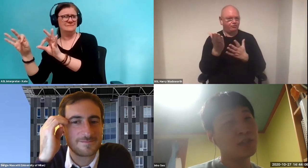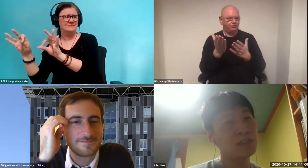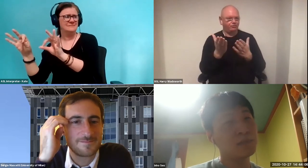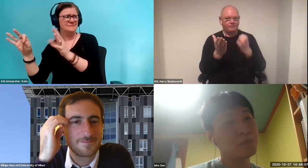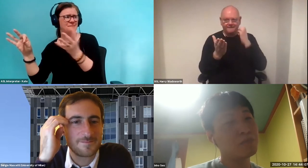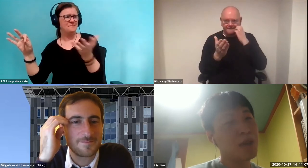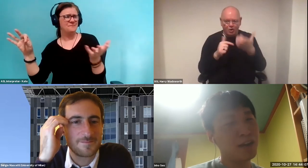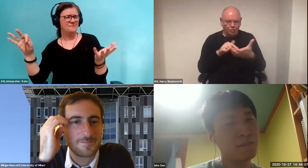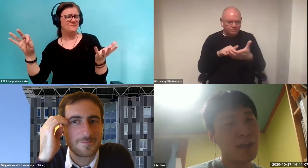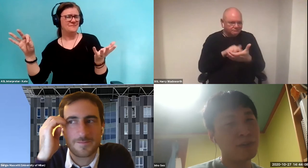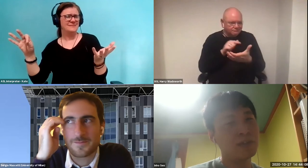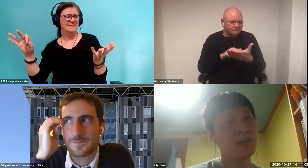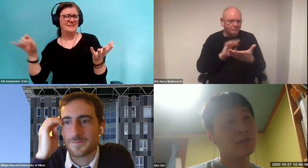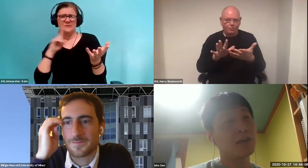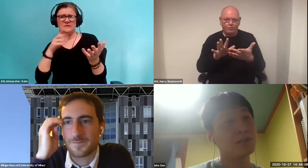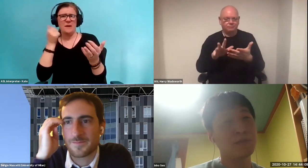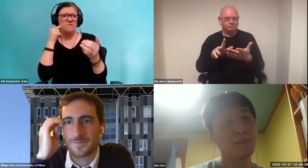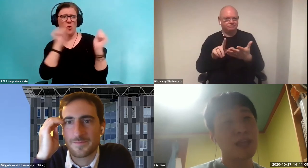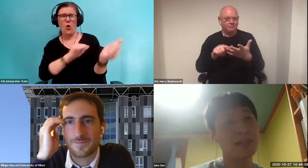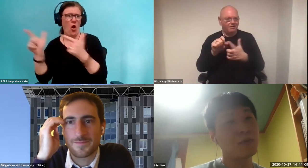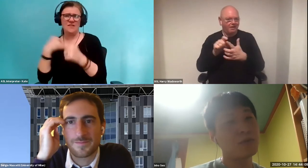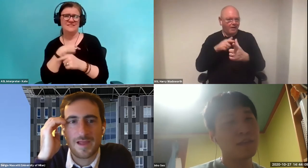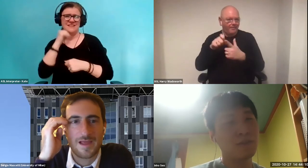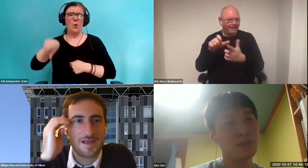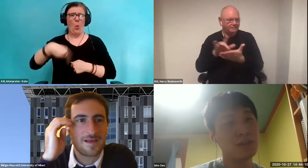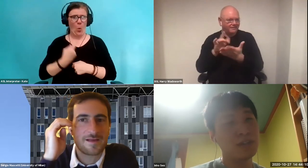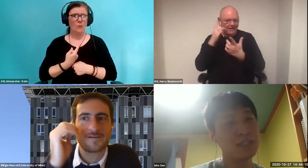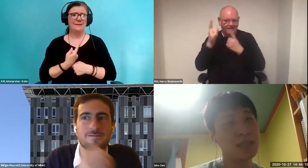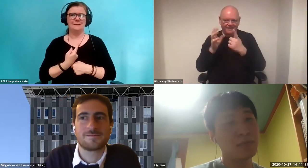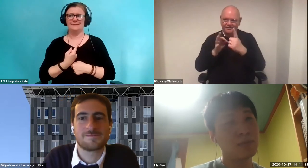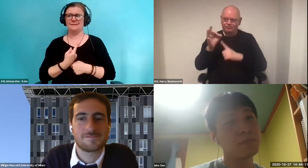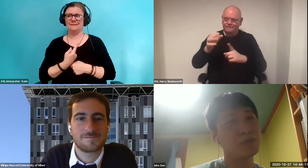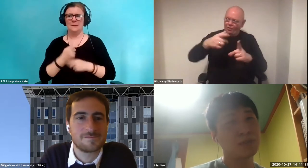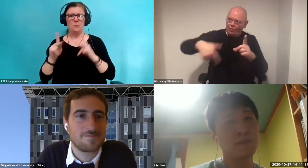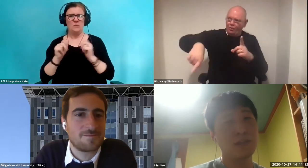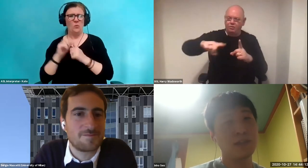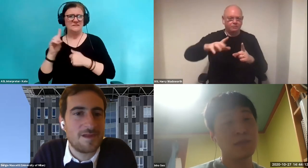is better for everyone out of not also not only for the disabled but also for the yeah